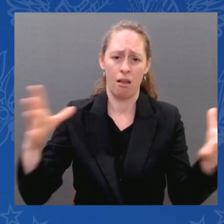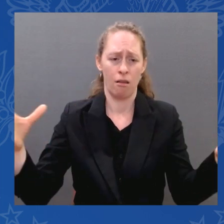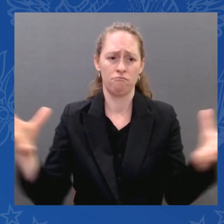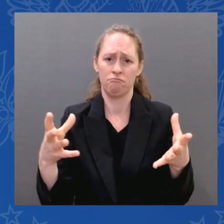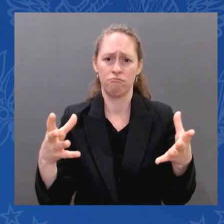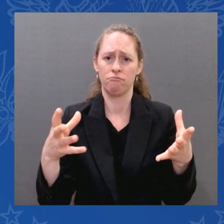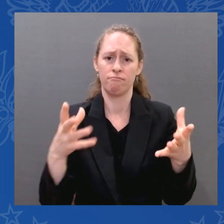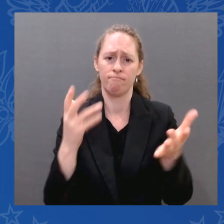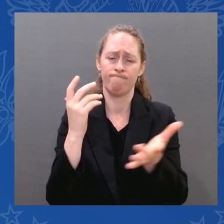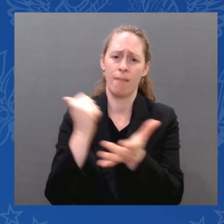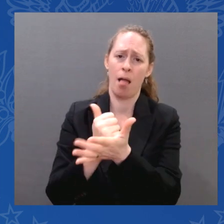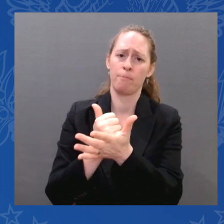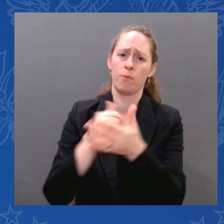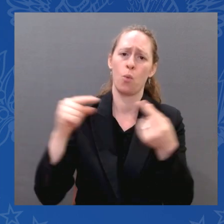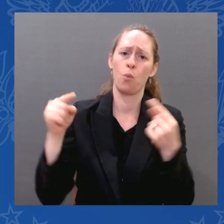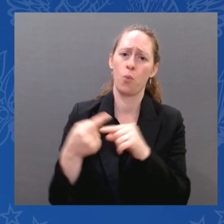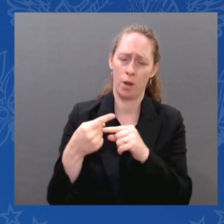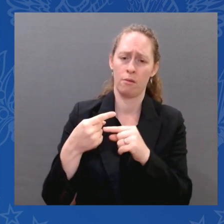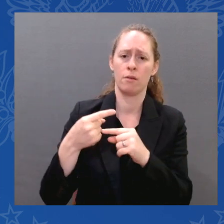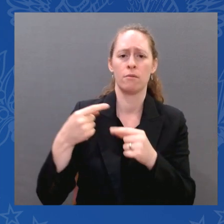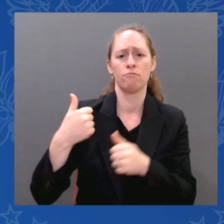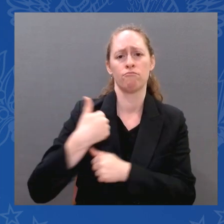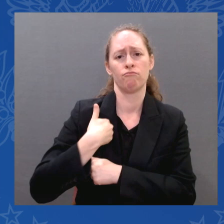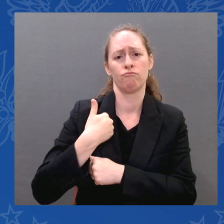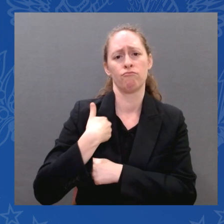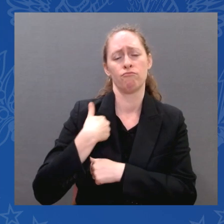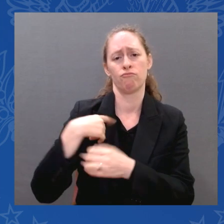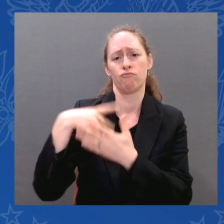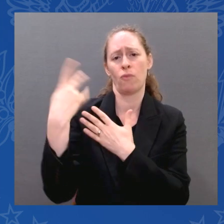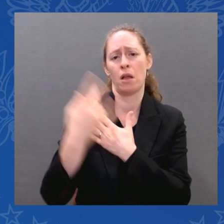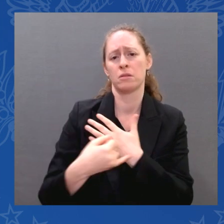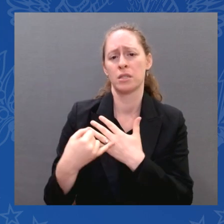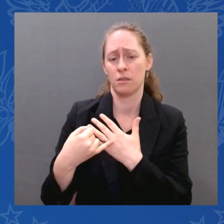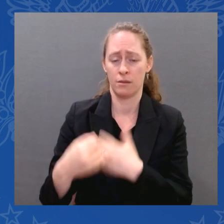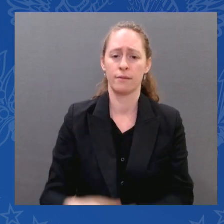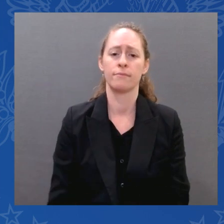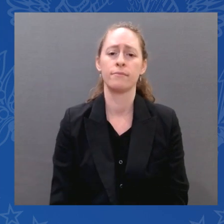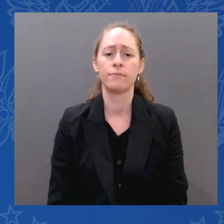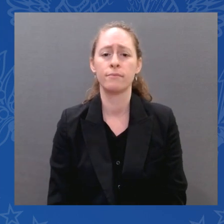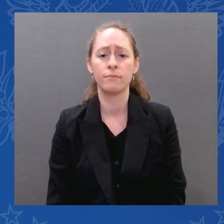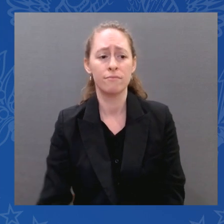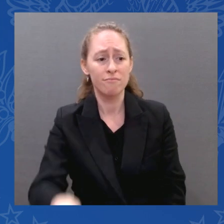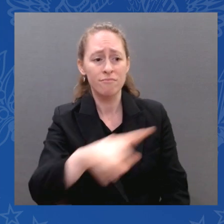you know, wounded and injured service members and veterans. When I was Vice President,